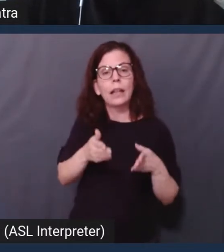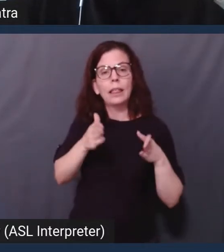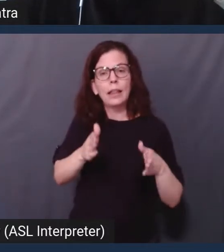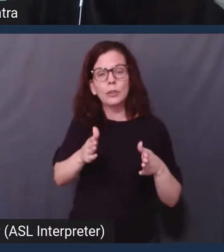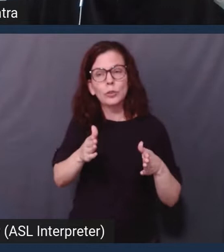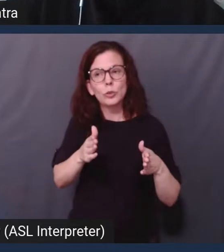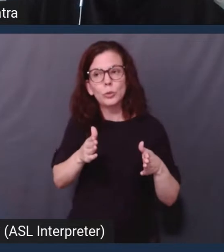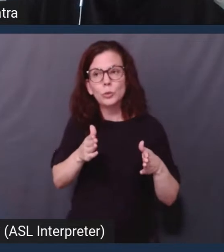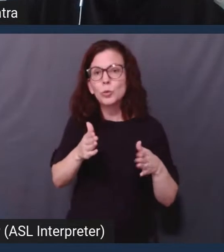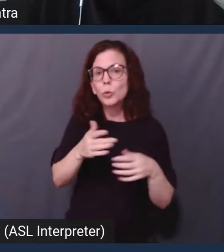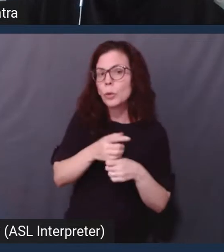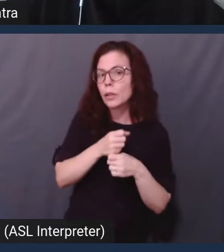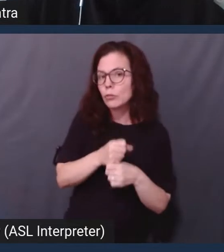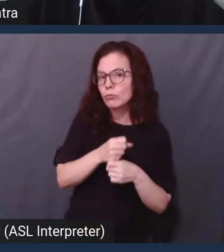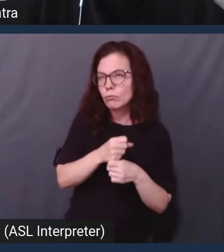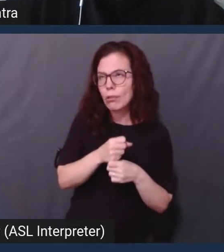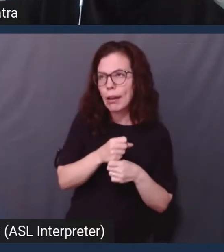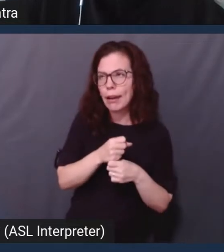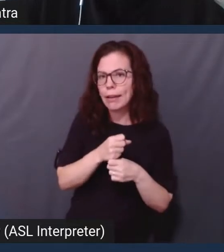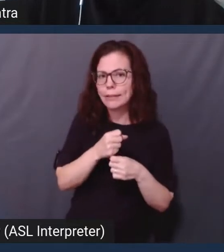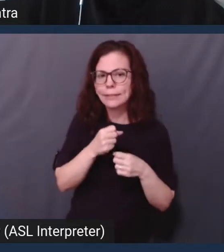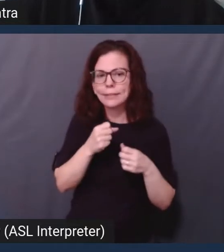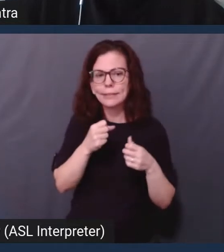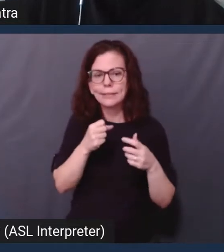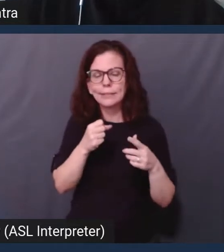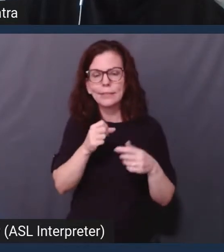create BI dashboards easily.